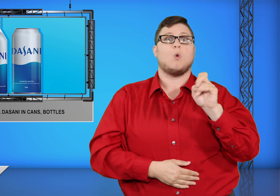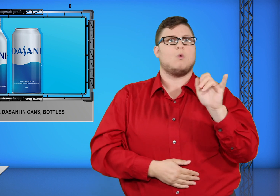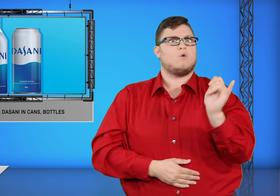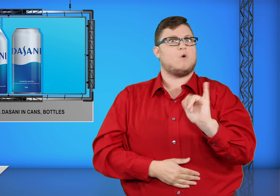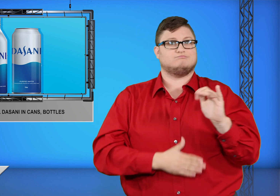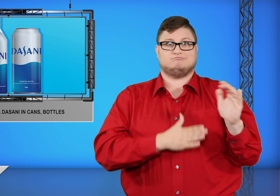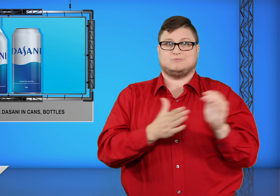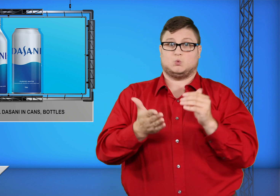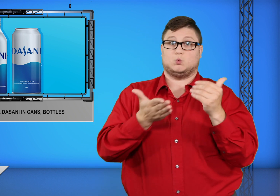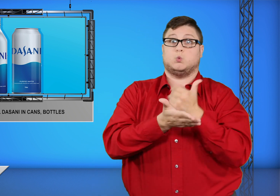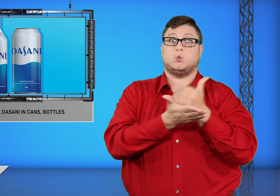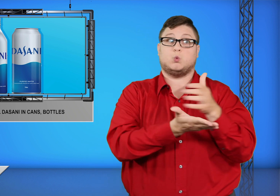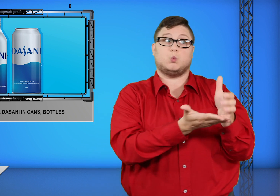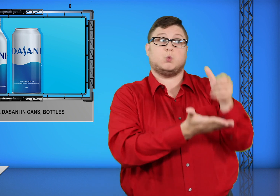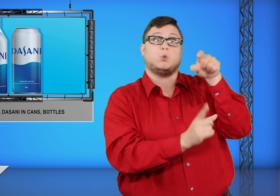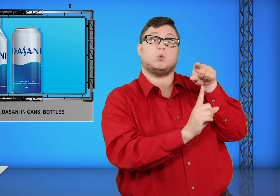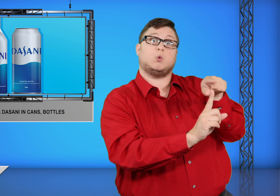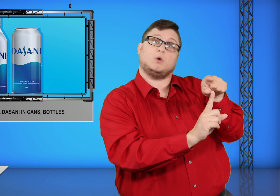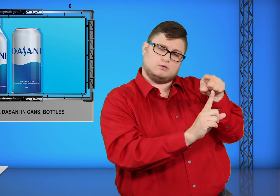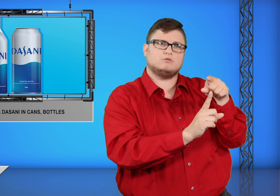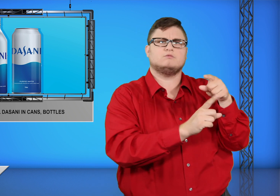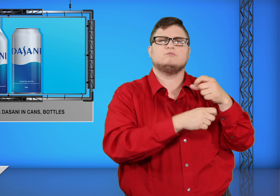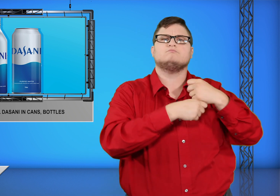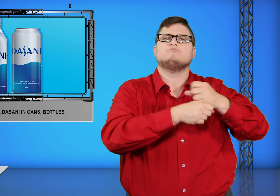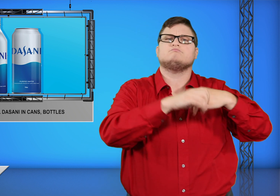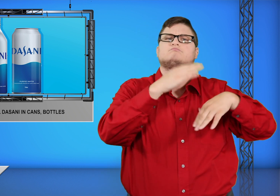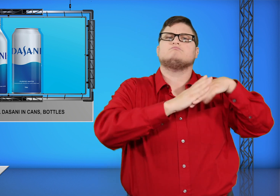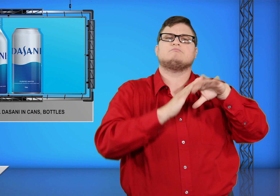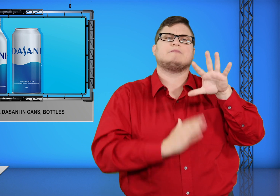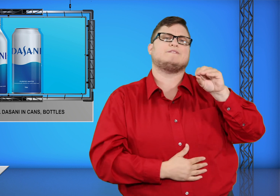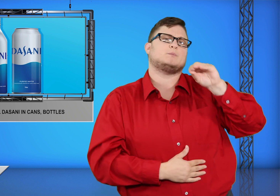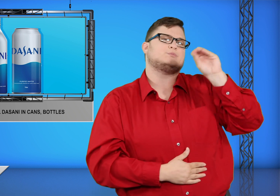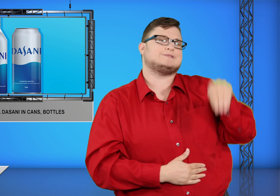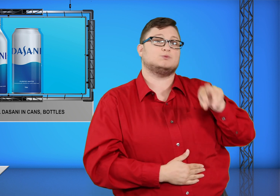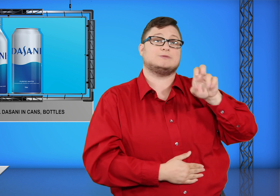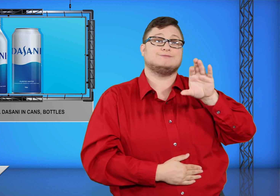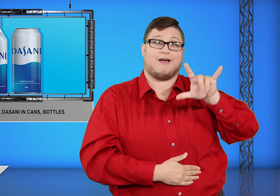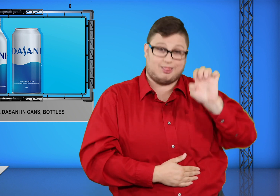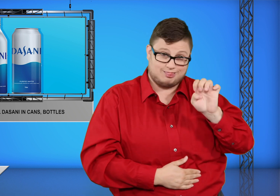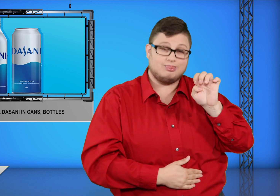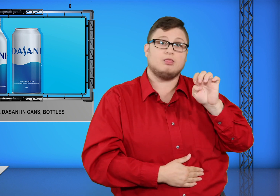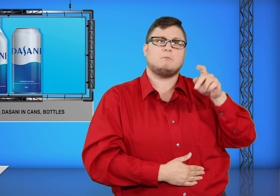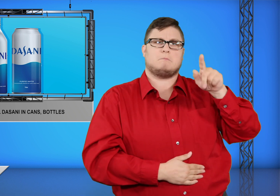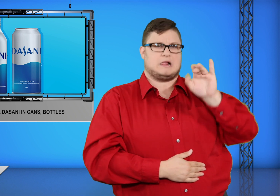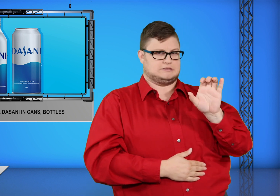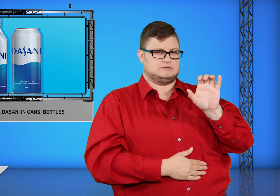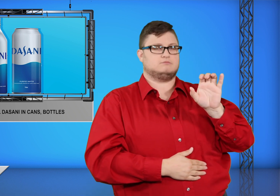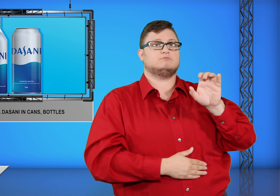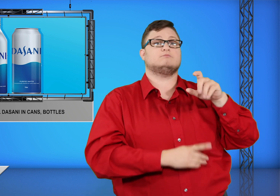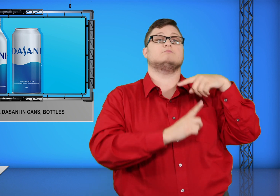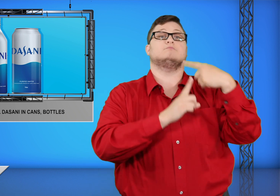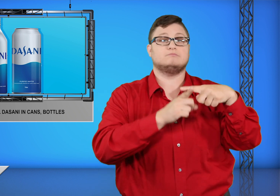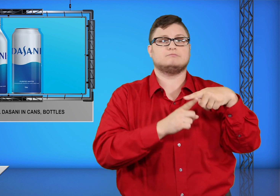Coke also has plans for a new bottle made with up to 50 percent recycled plastic and